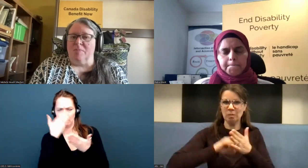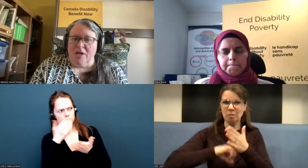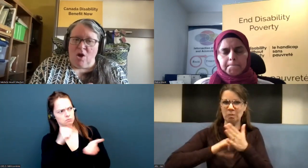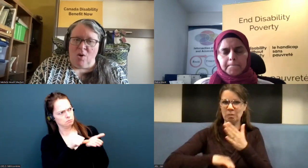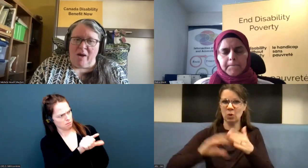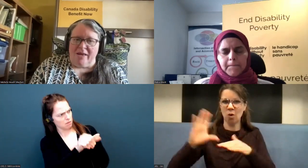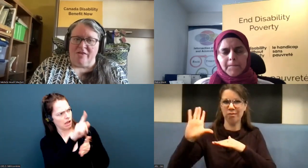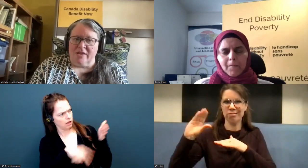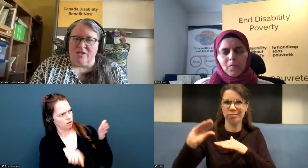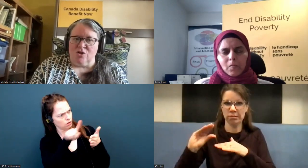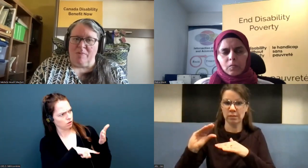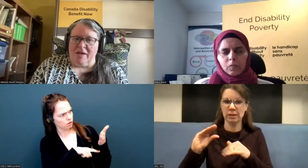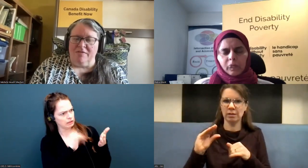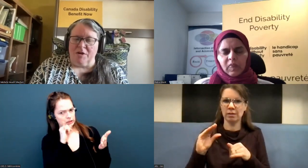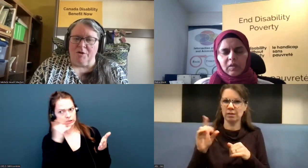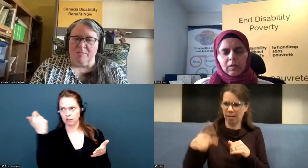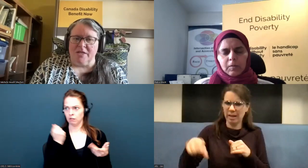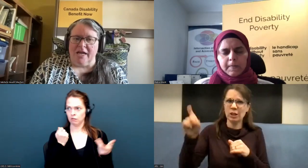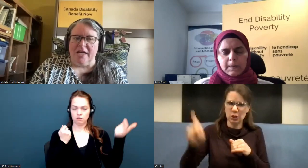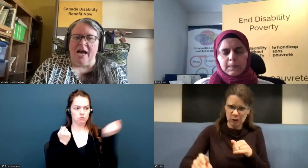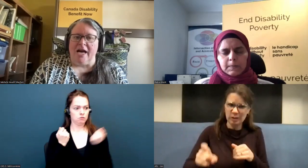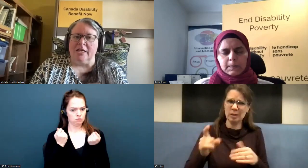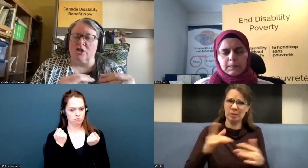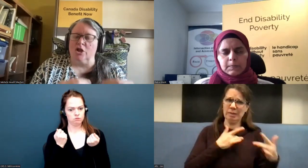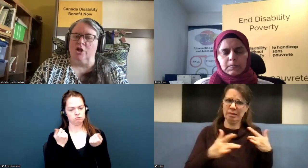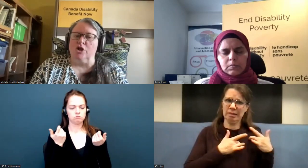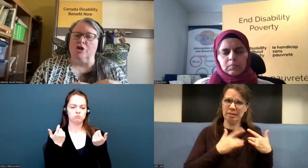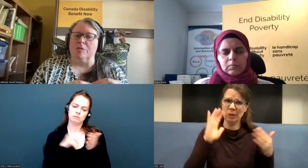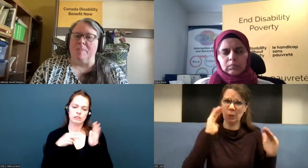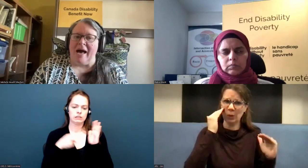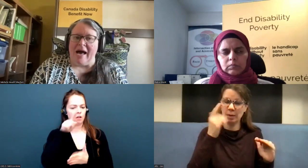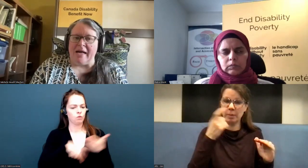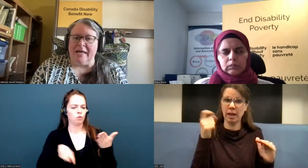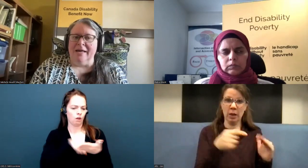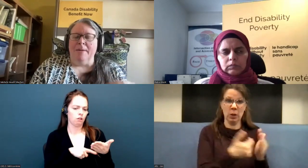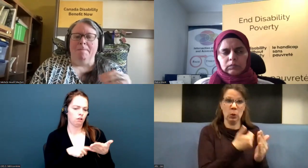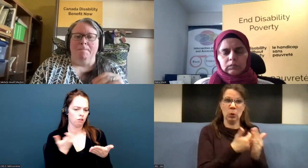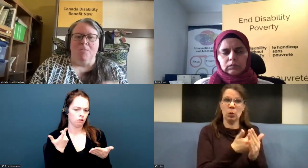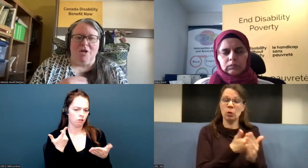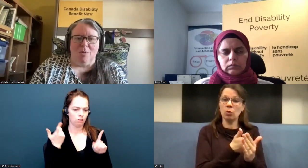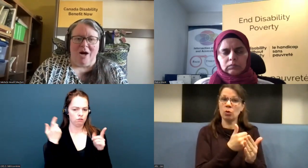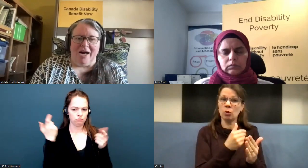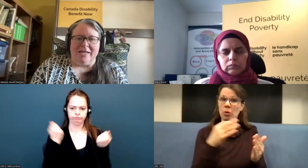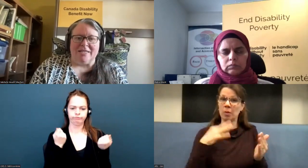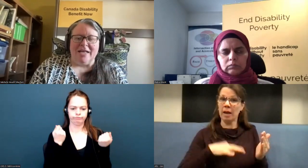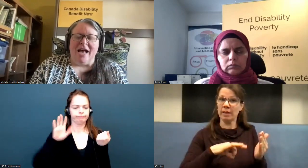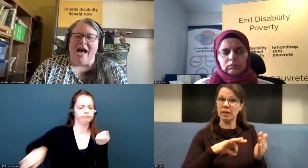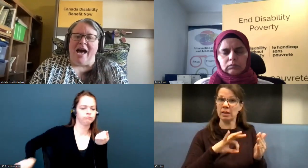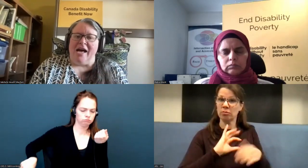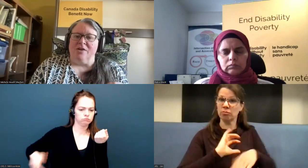BE NO WAY THAT THIS NEW BENEFIT COMES IN AND IS CLAWED BACK MONEY-WISE.